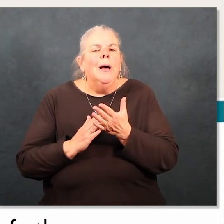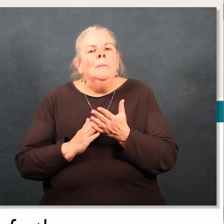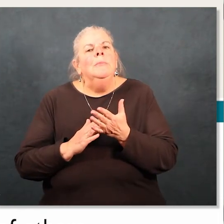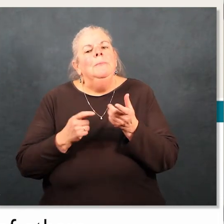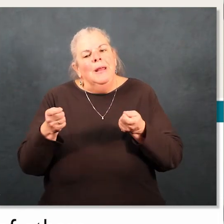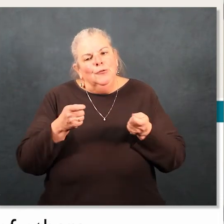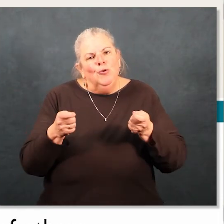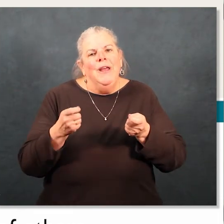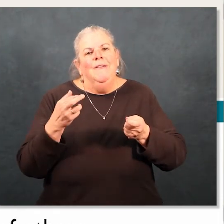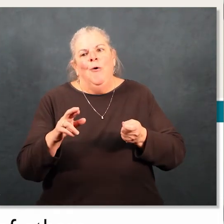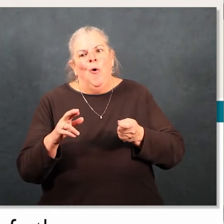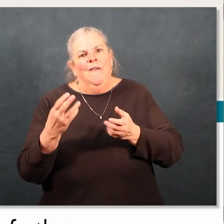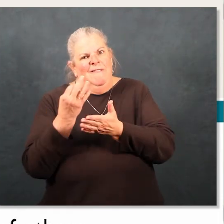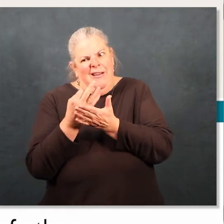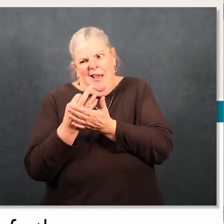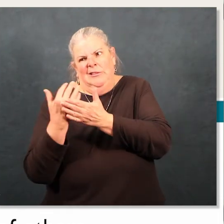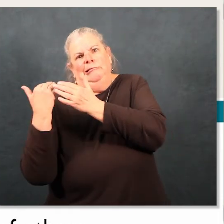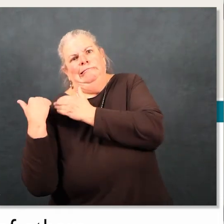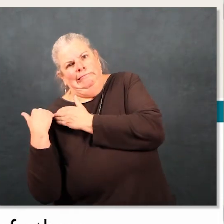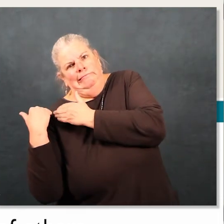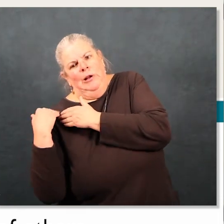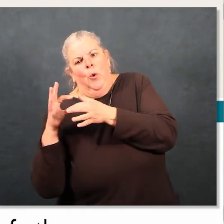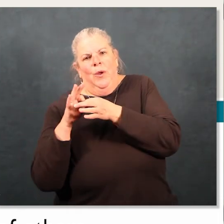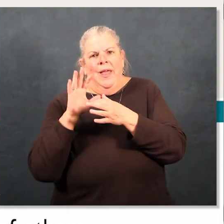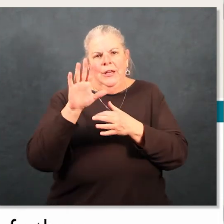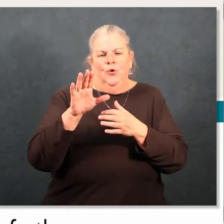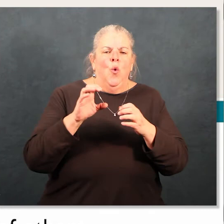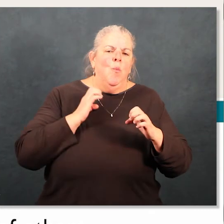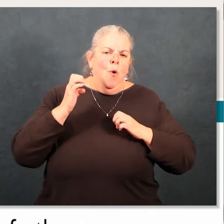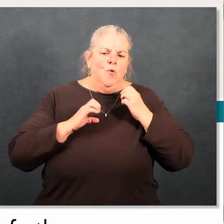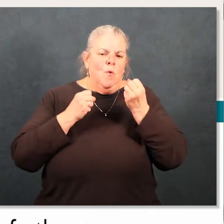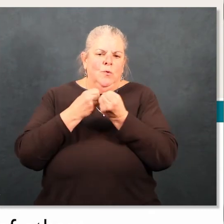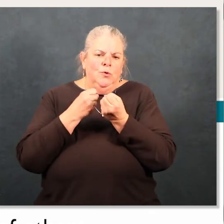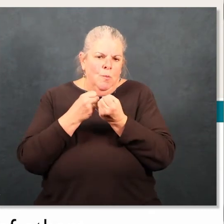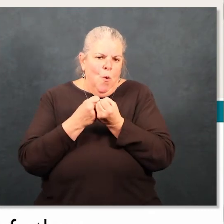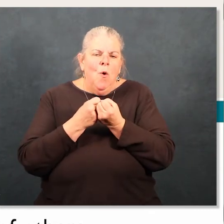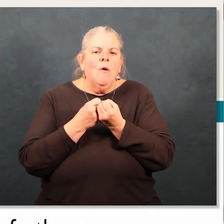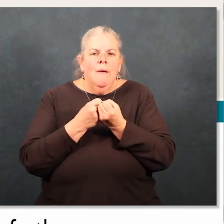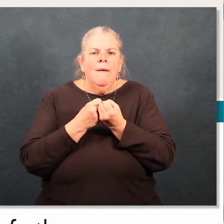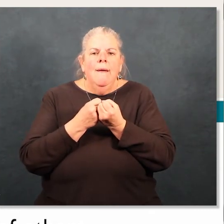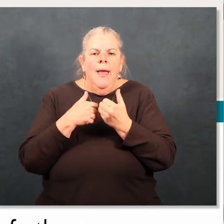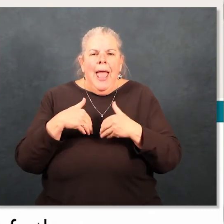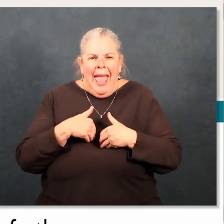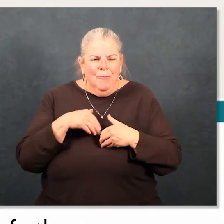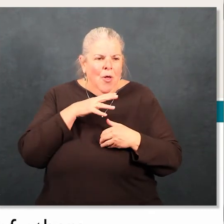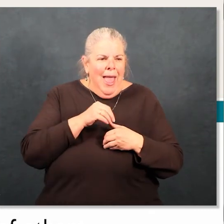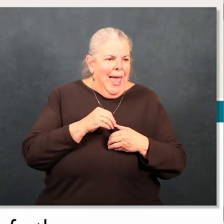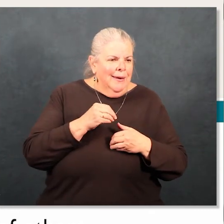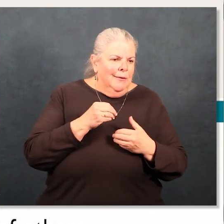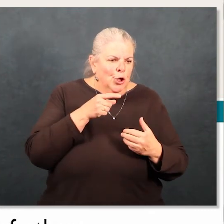related to your emotional support animal and their presence on their property. In cases if,